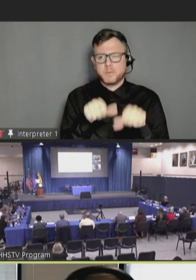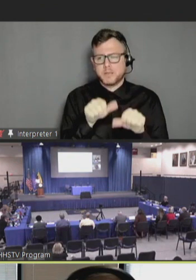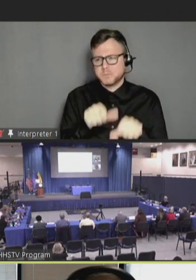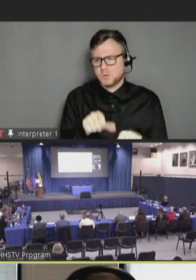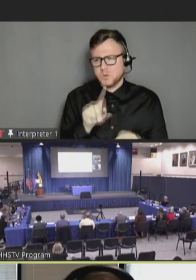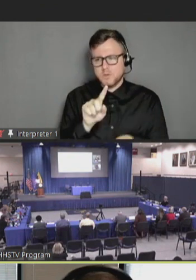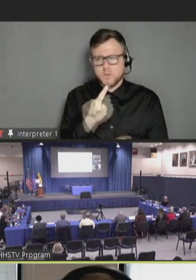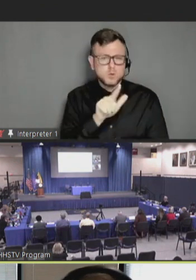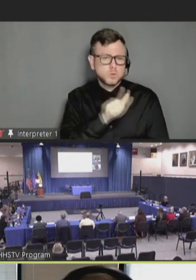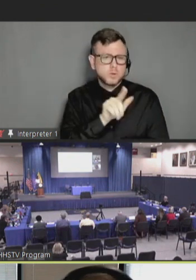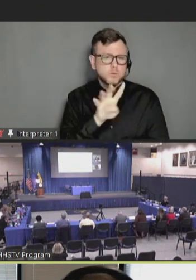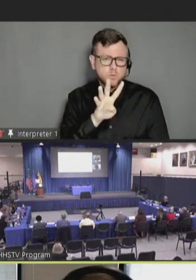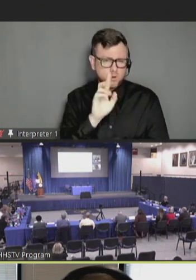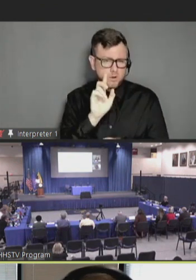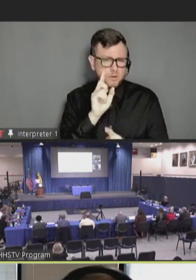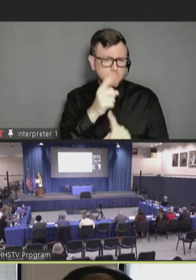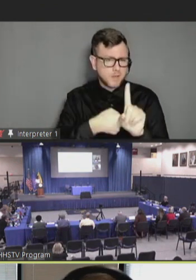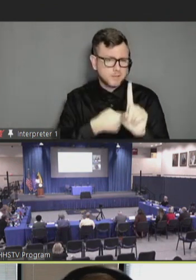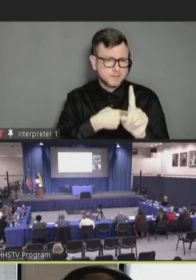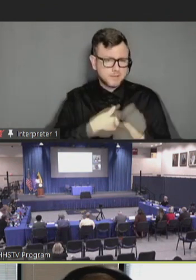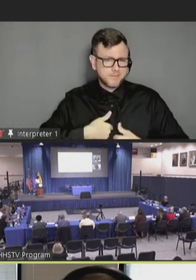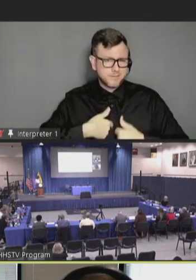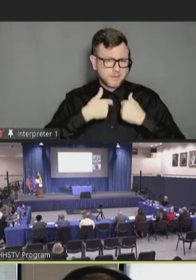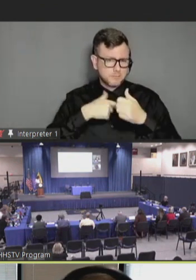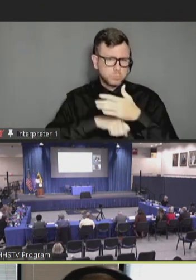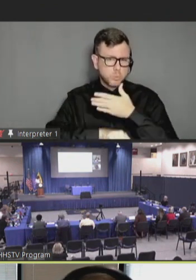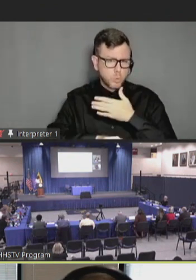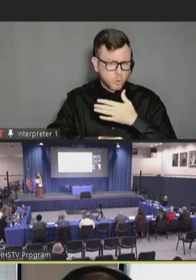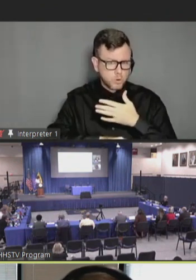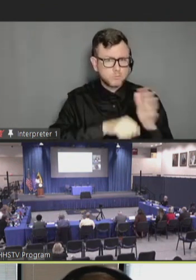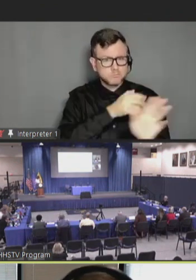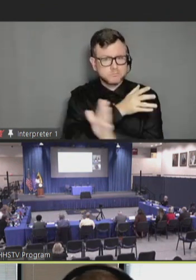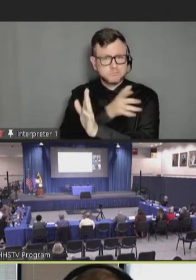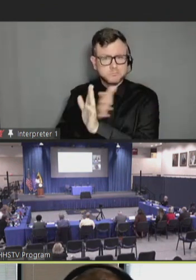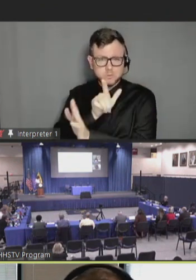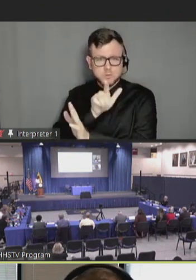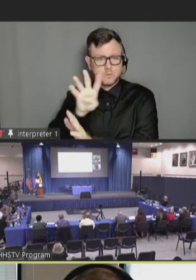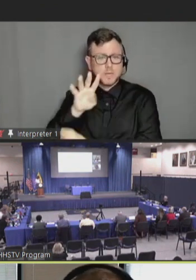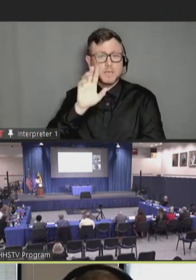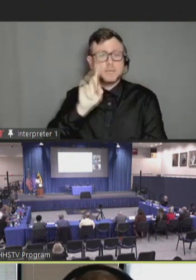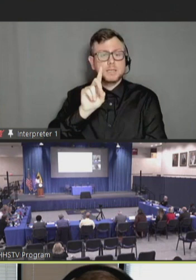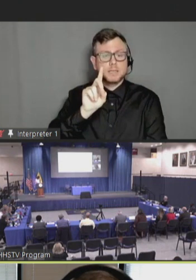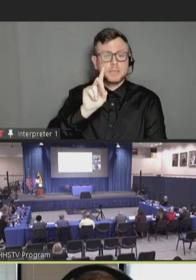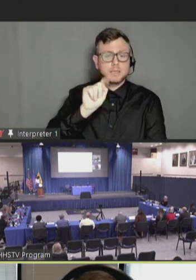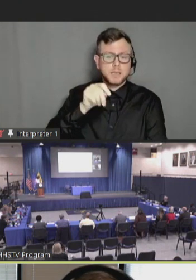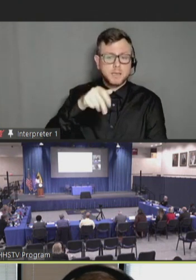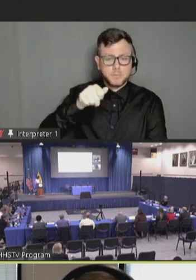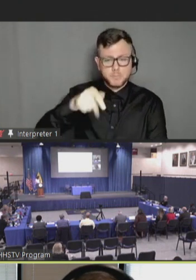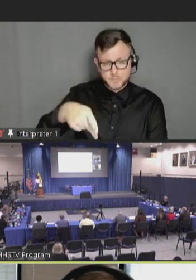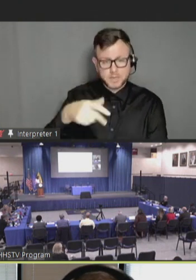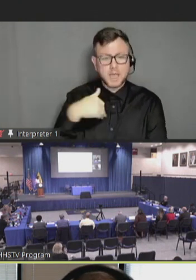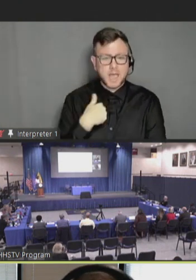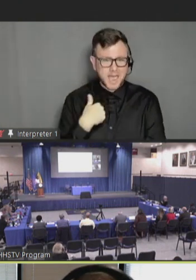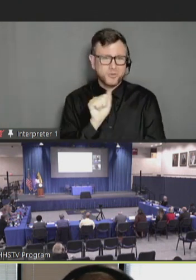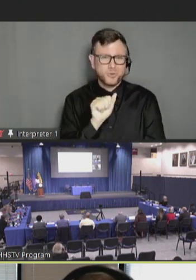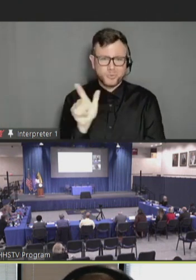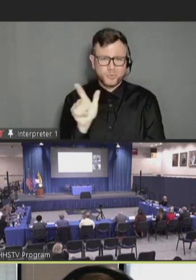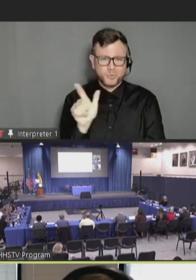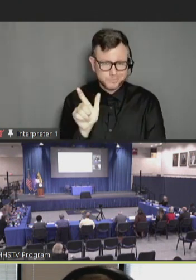of life because, for example, DTaP-containing vaccines have aluminum, and they aren't -- there